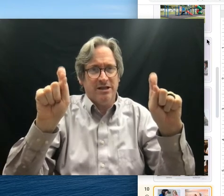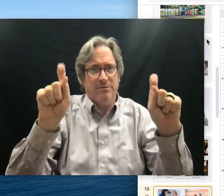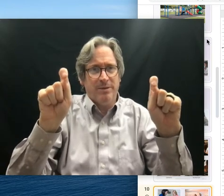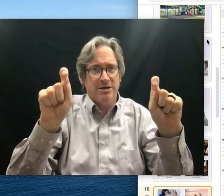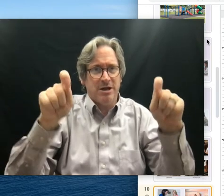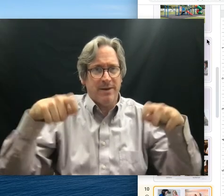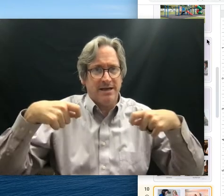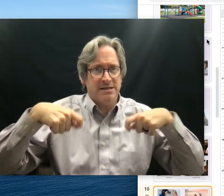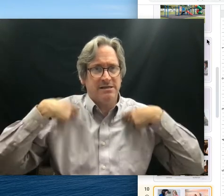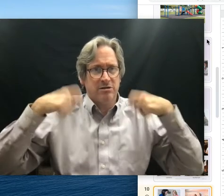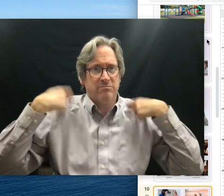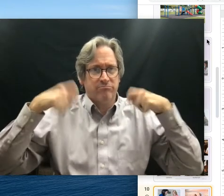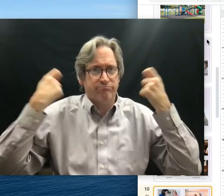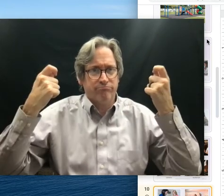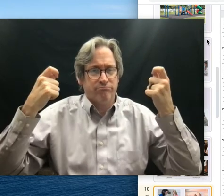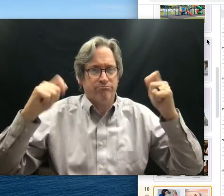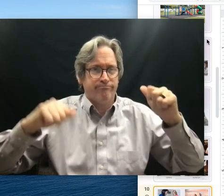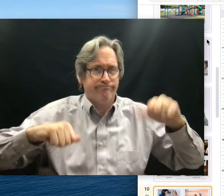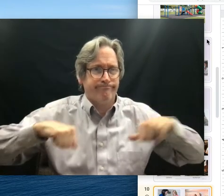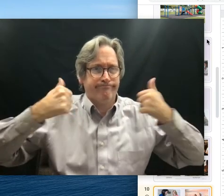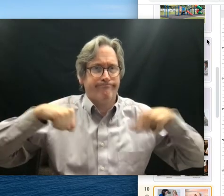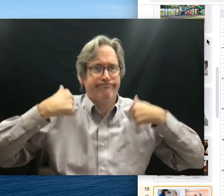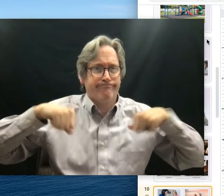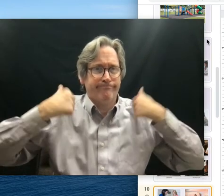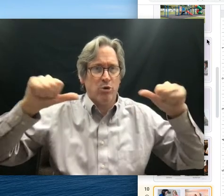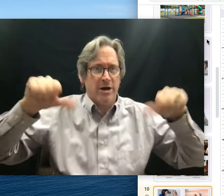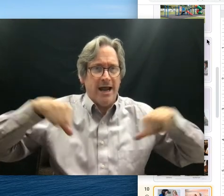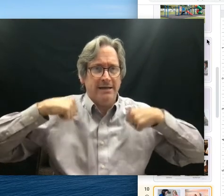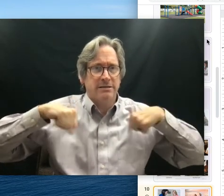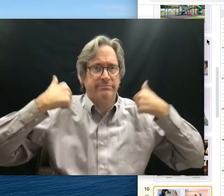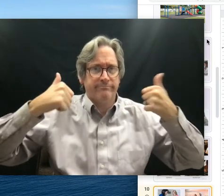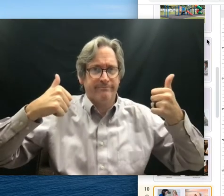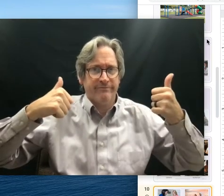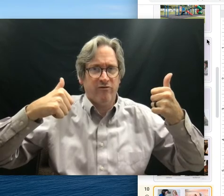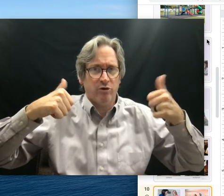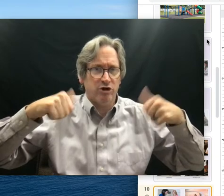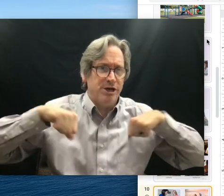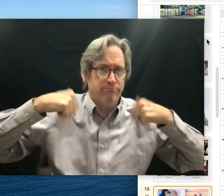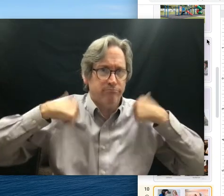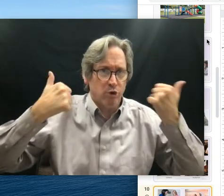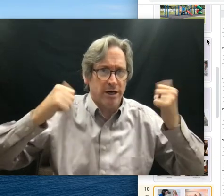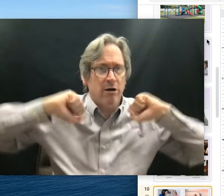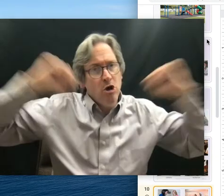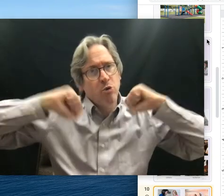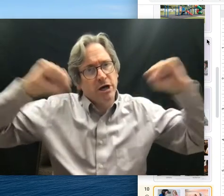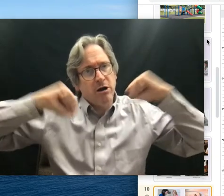little pinched up x's or a's for gym workout workout